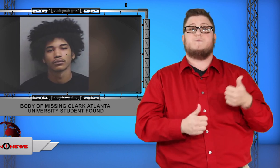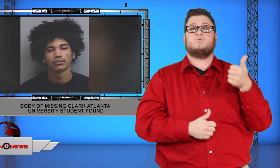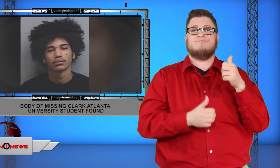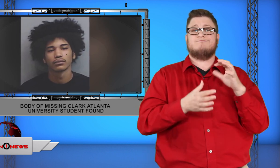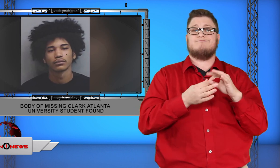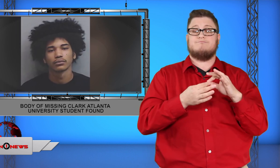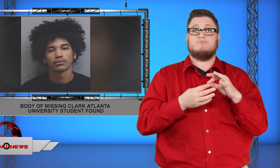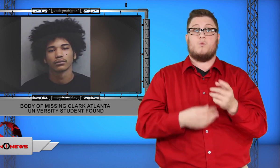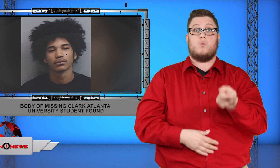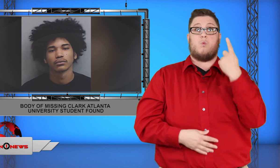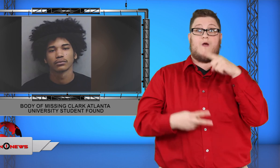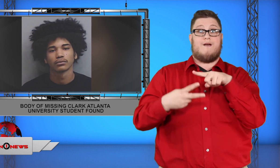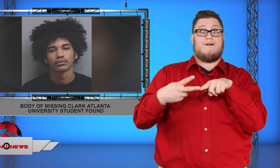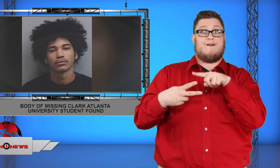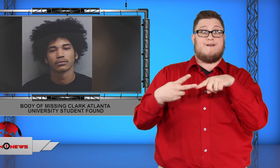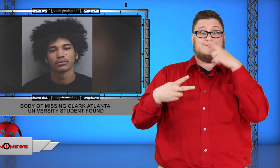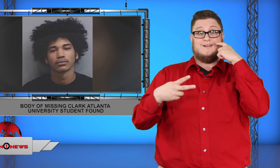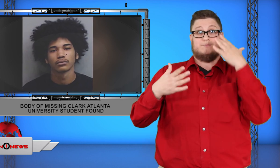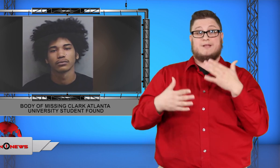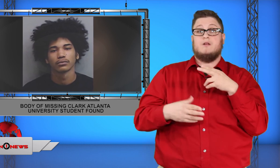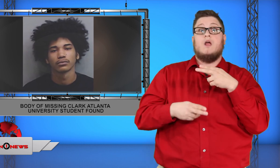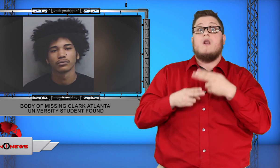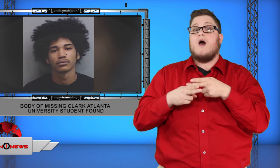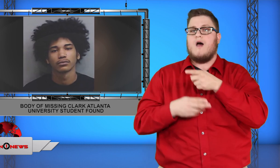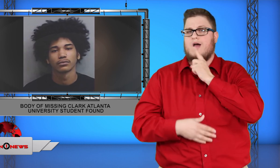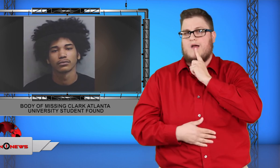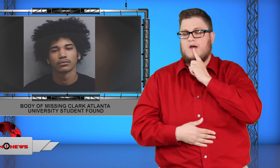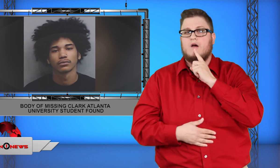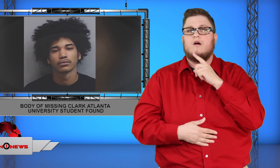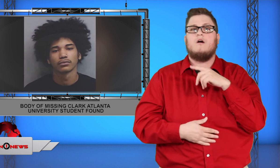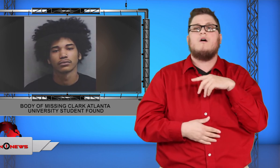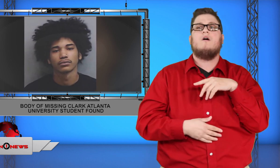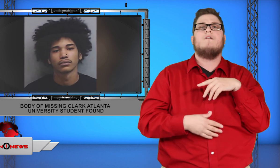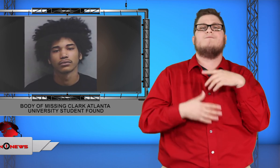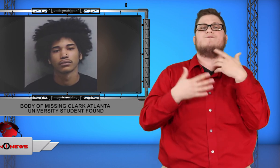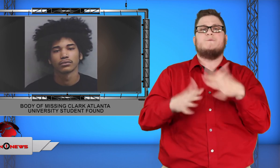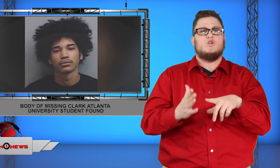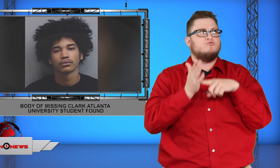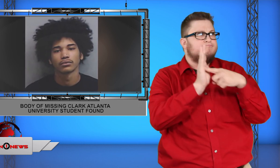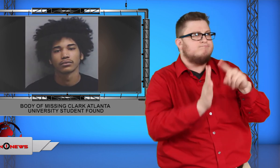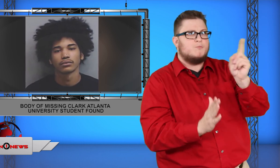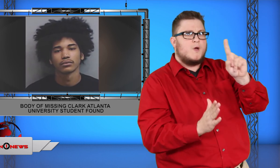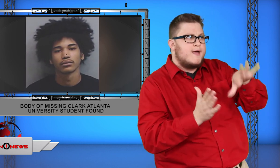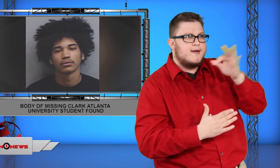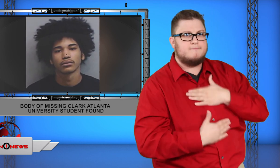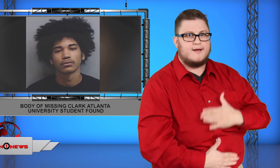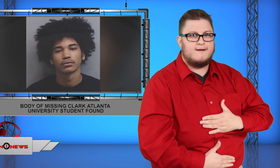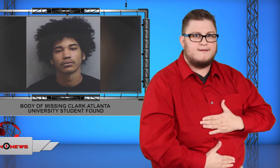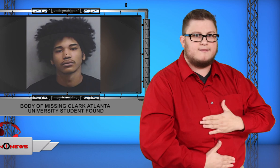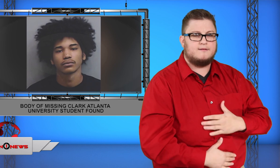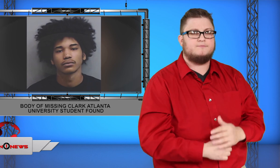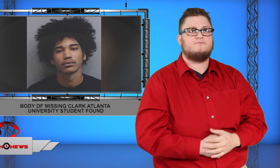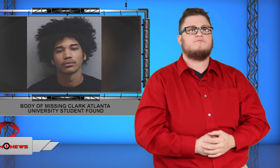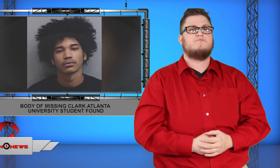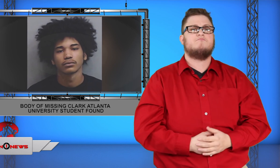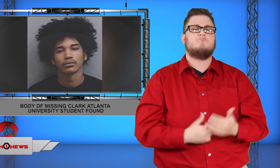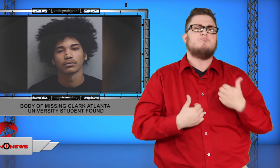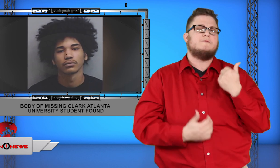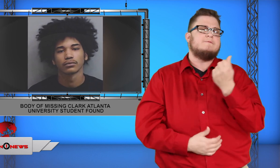Officials say one of the suspects led authorities to the body but they didn't say which suspect.